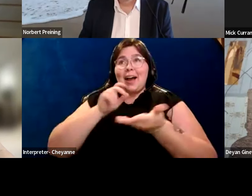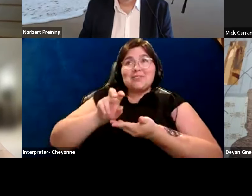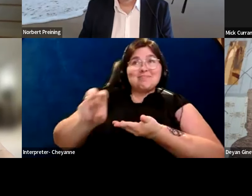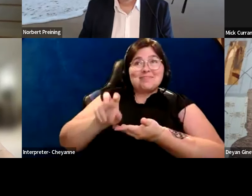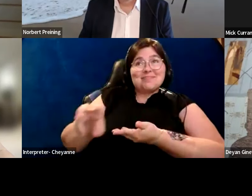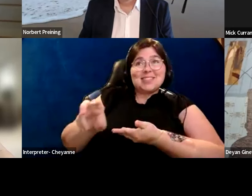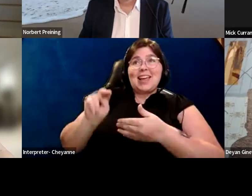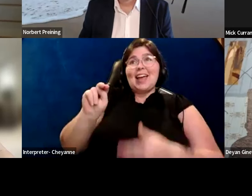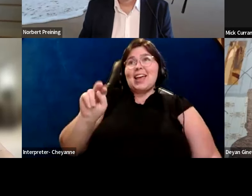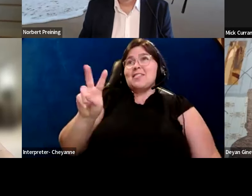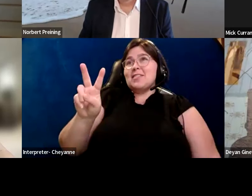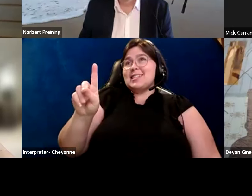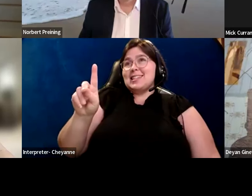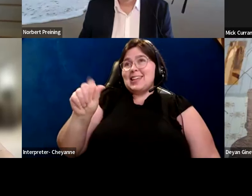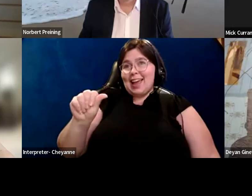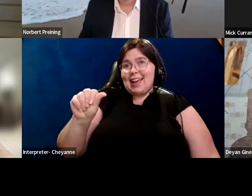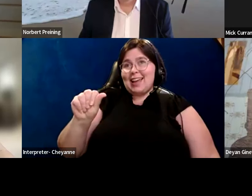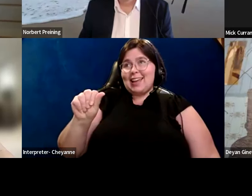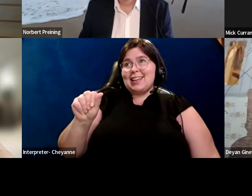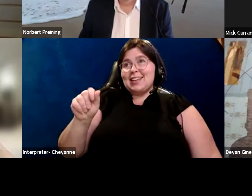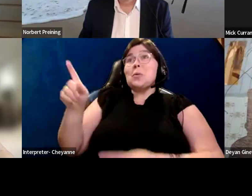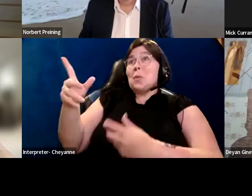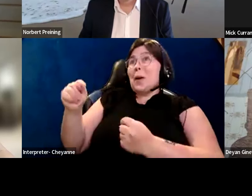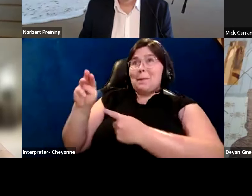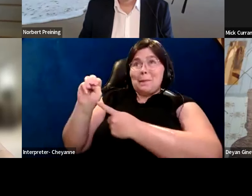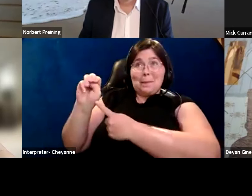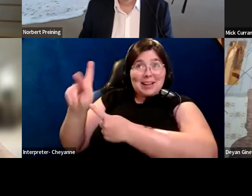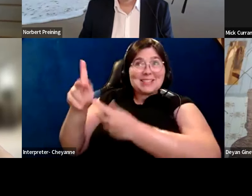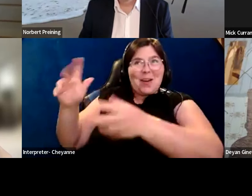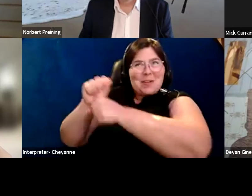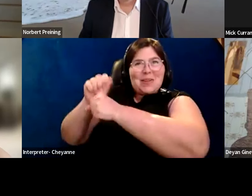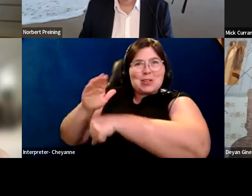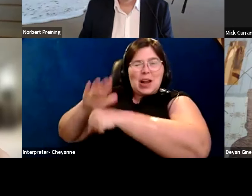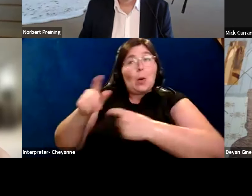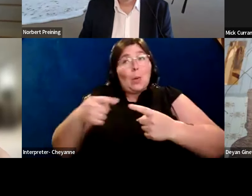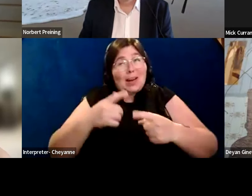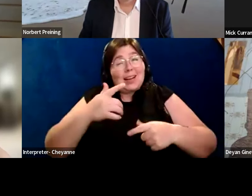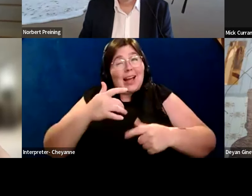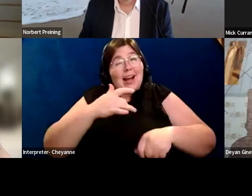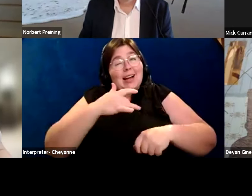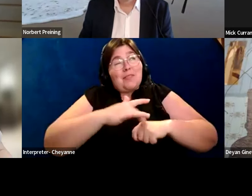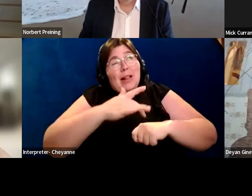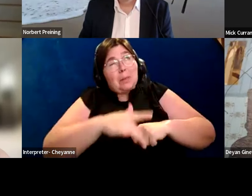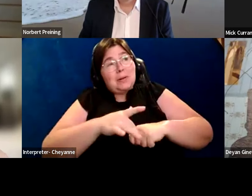reader that Mick has worked on when I have time, which doesn't happen often these days.